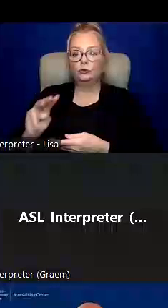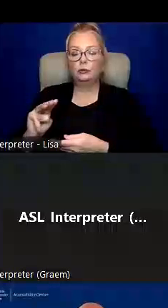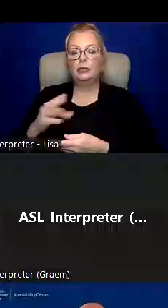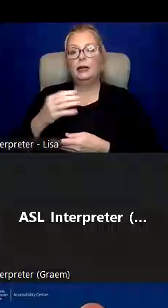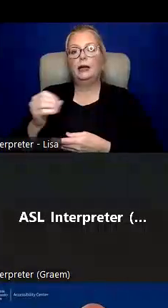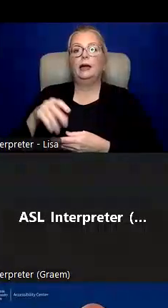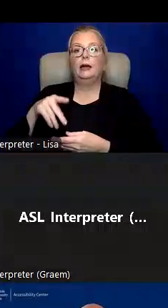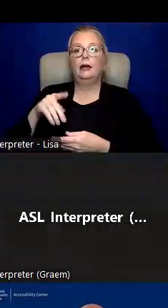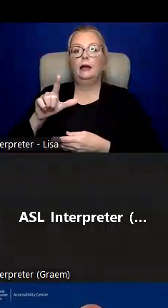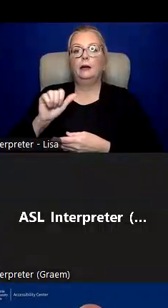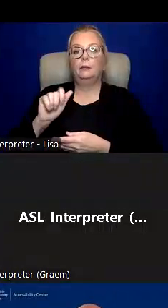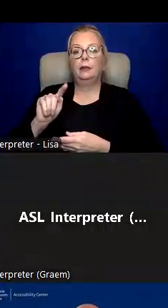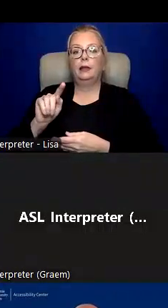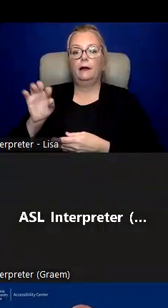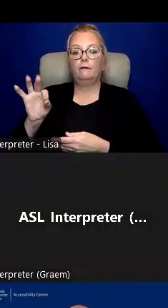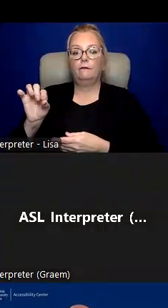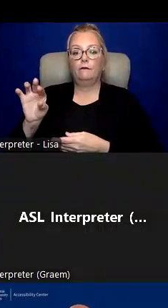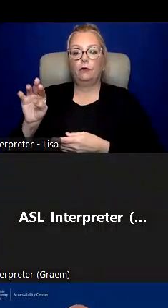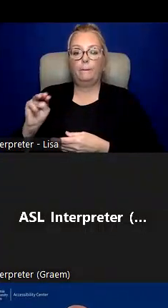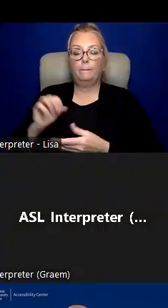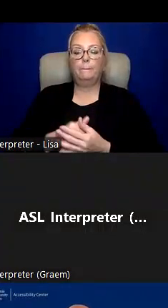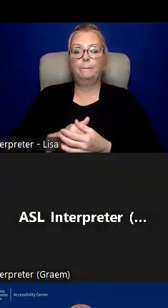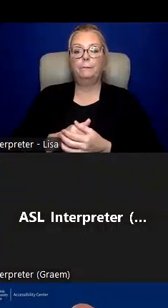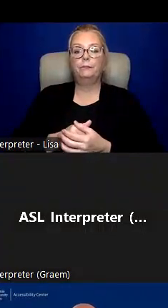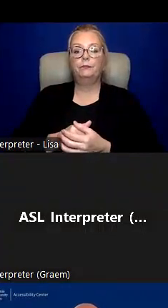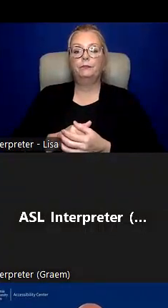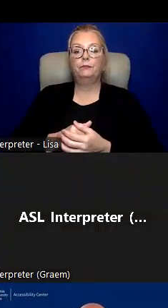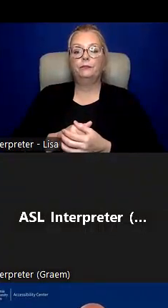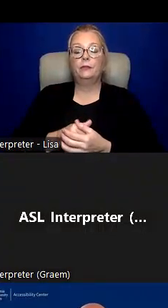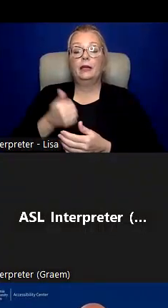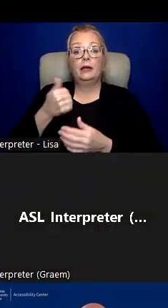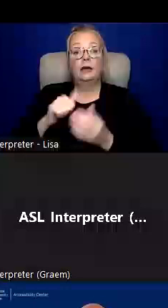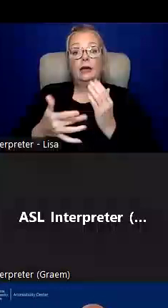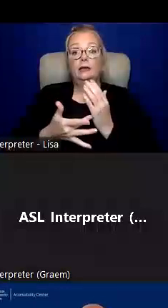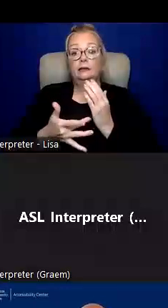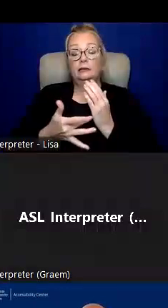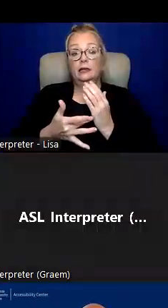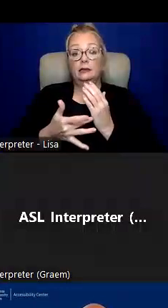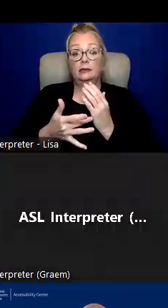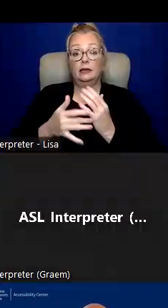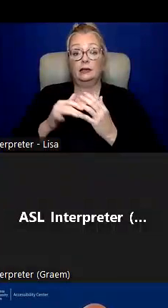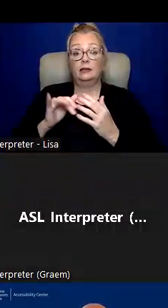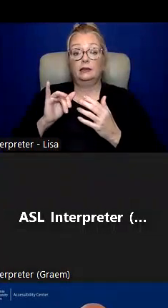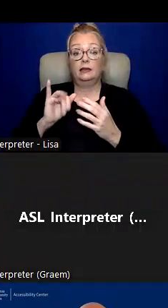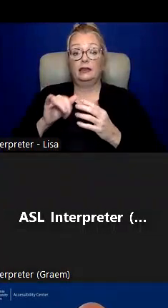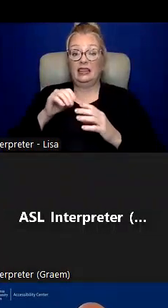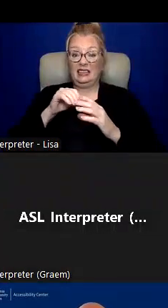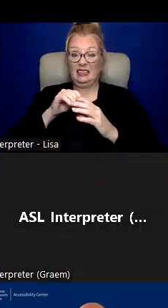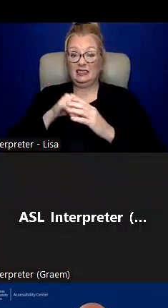So the other thing to note is that any technology that falls within this category of ICT,